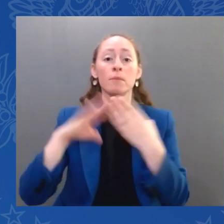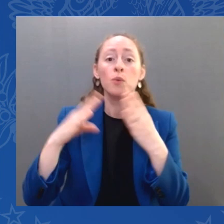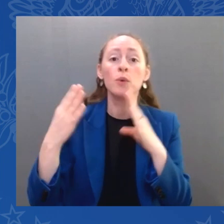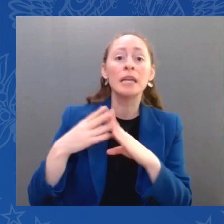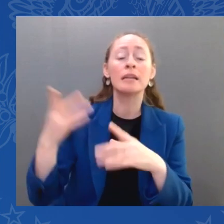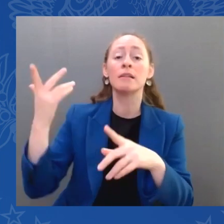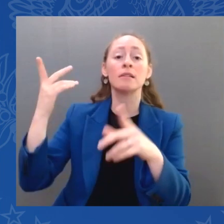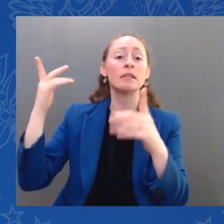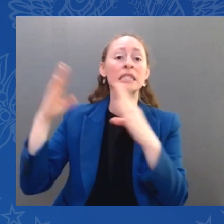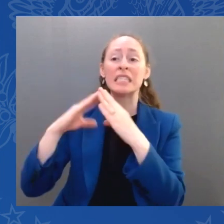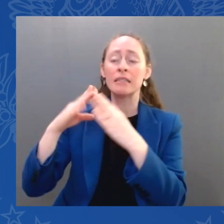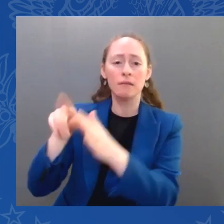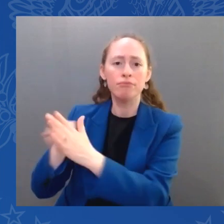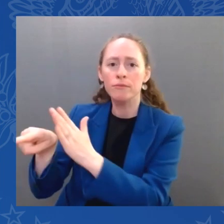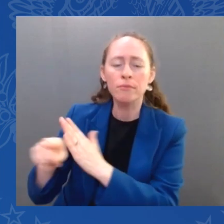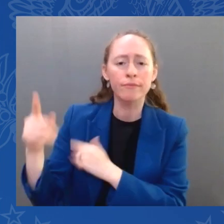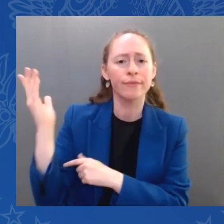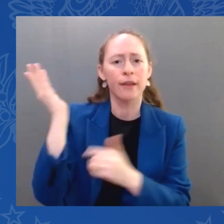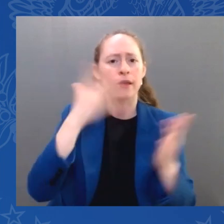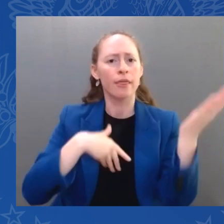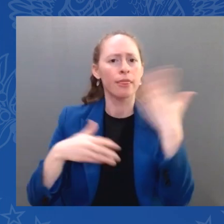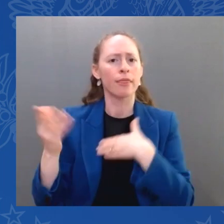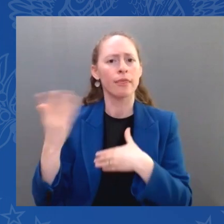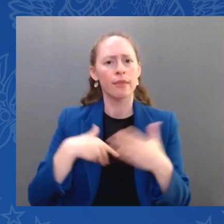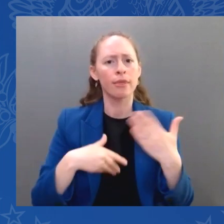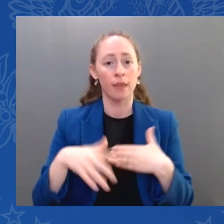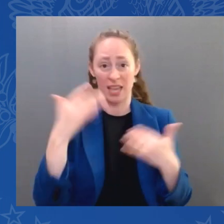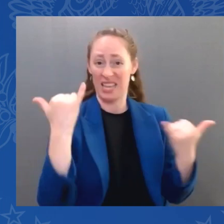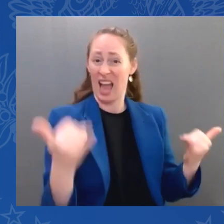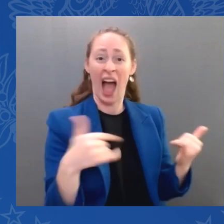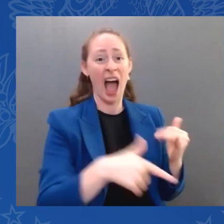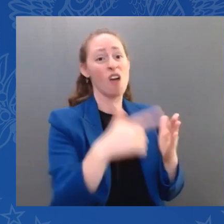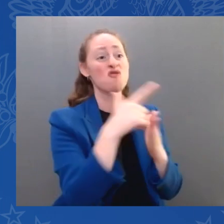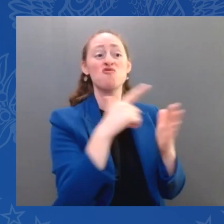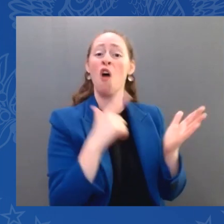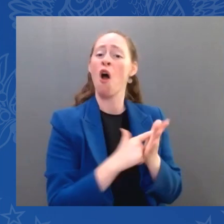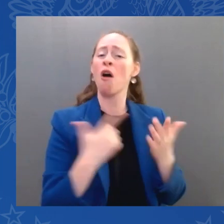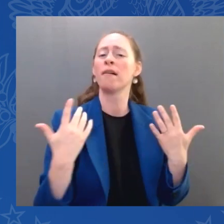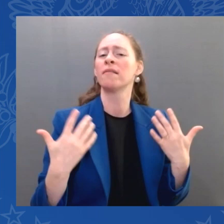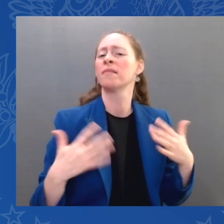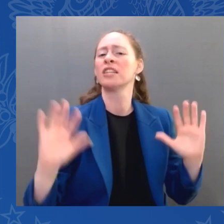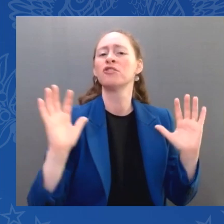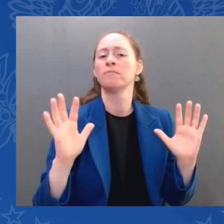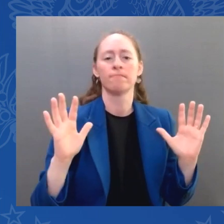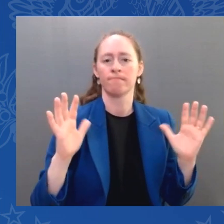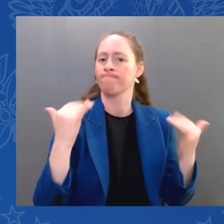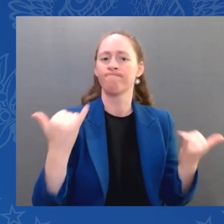It provides $750 million in crisis intervention and red-flag laws so the parent,